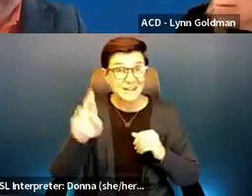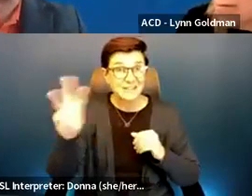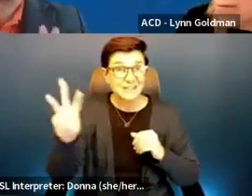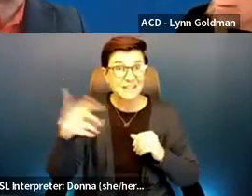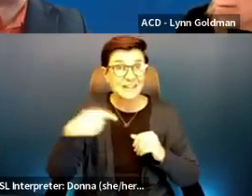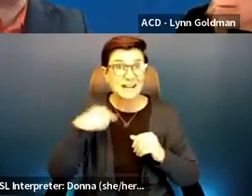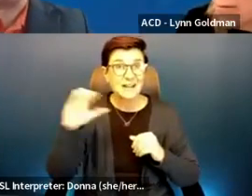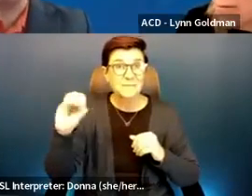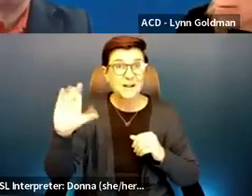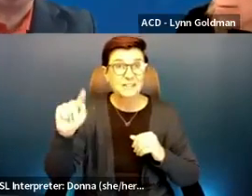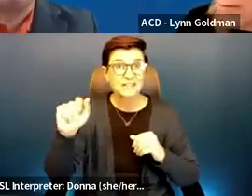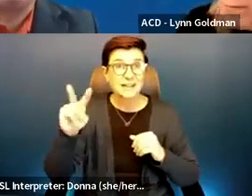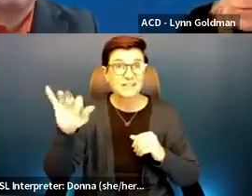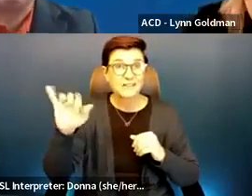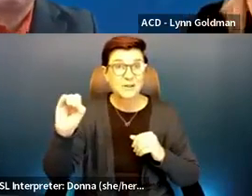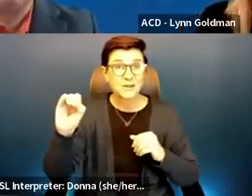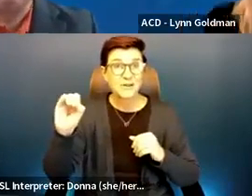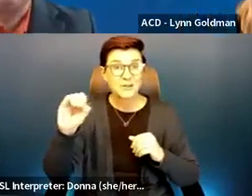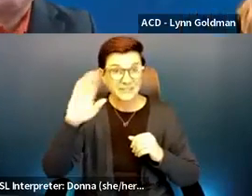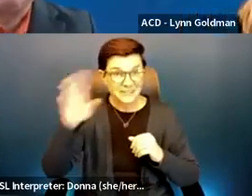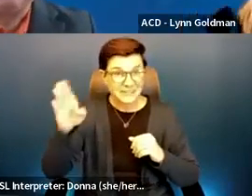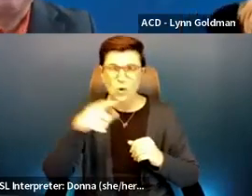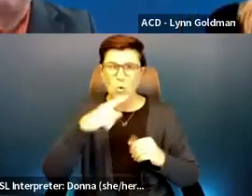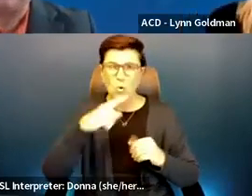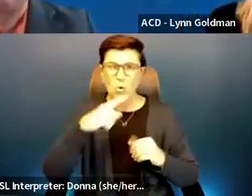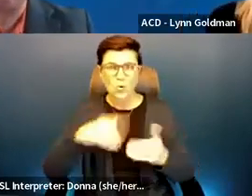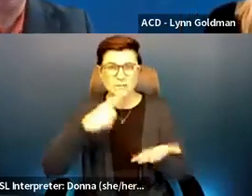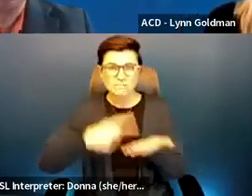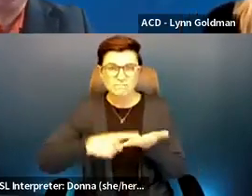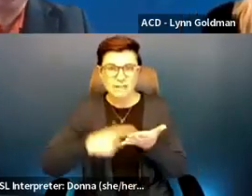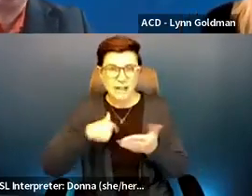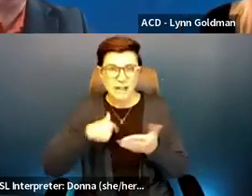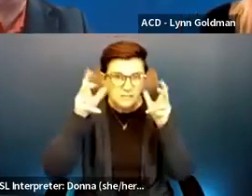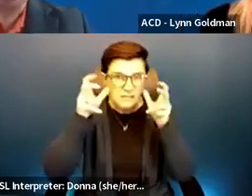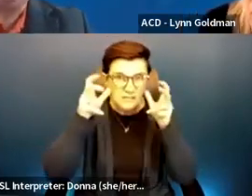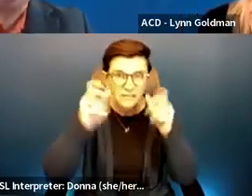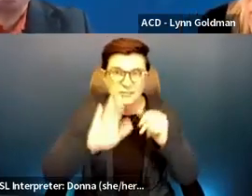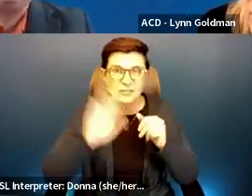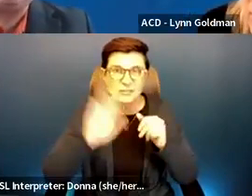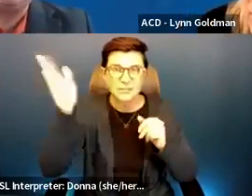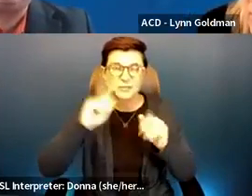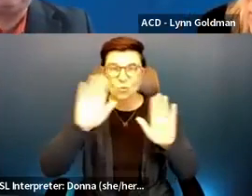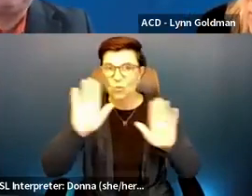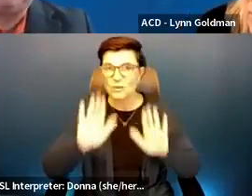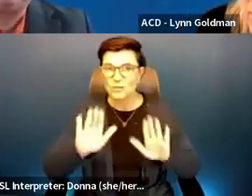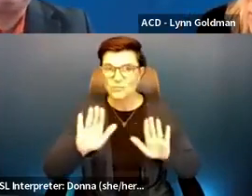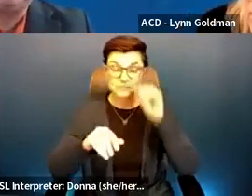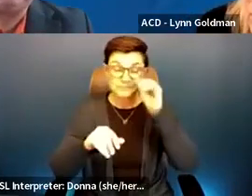You covered a lot of ground, which is fantastic. Been listening intently. One area that you haven't covered I'm really interested